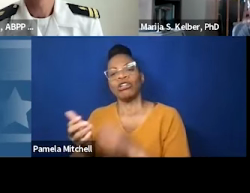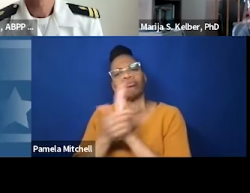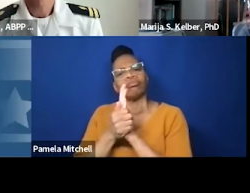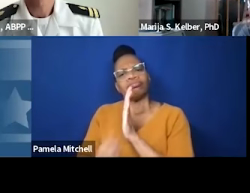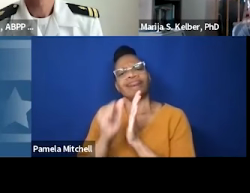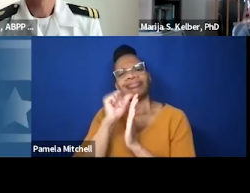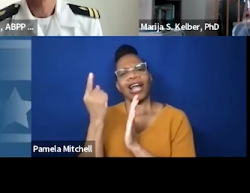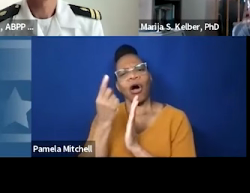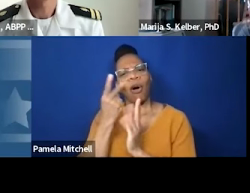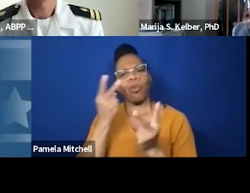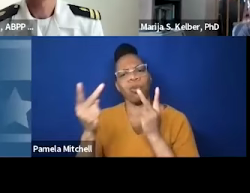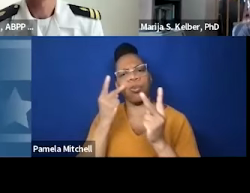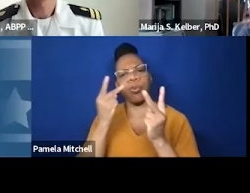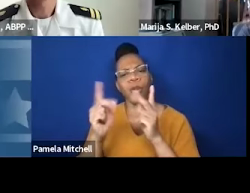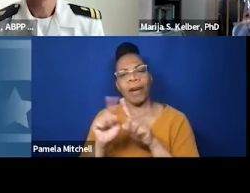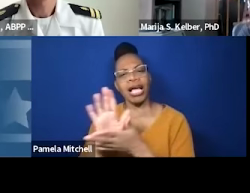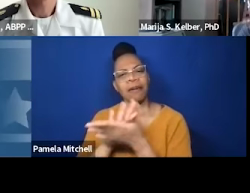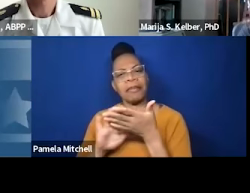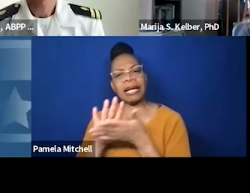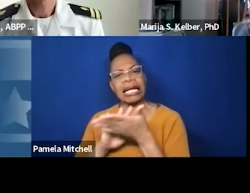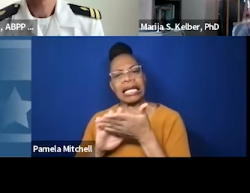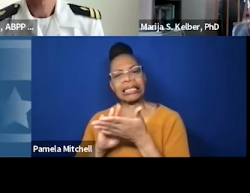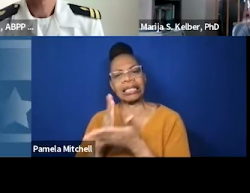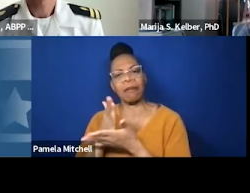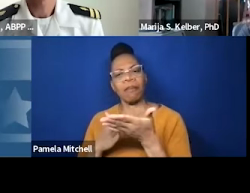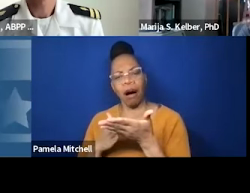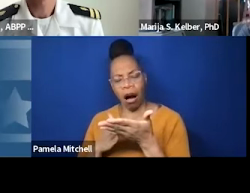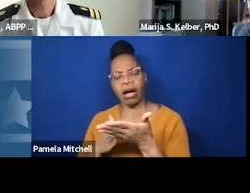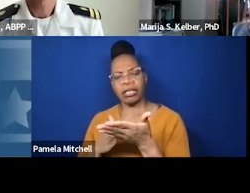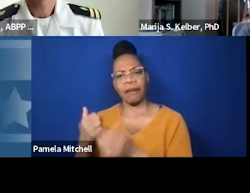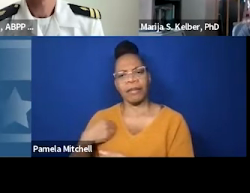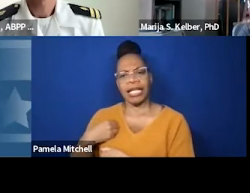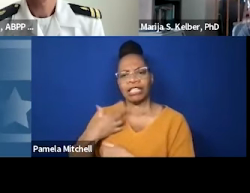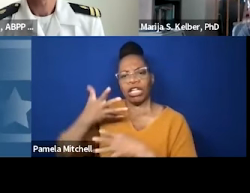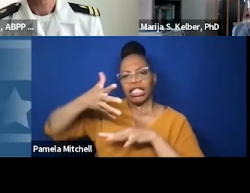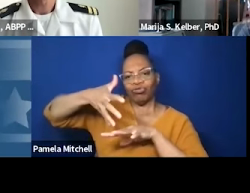but implicit aspects of military culture are really ingrained in service members and veterans,